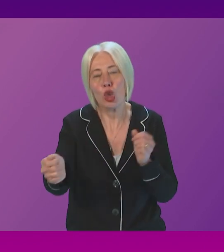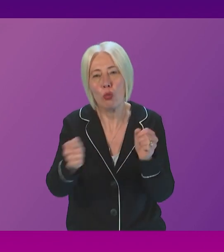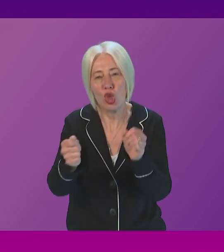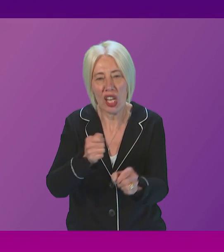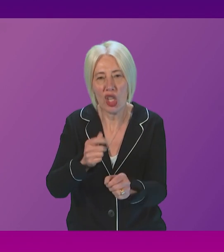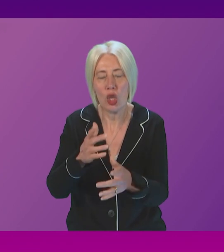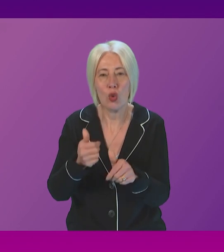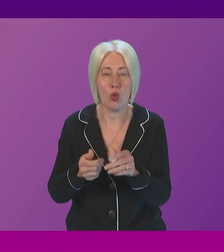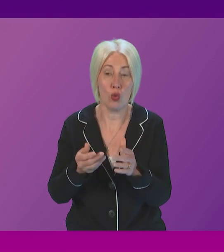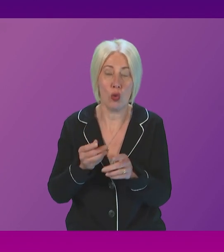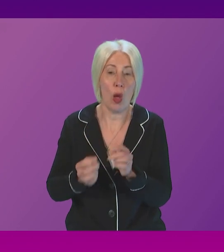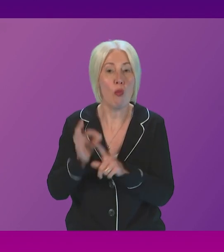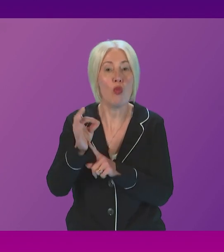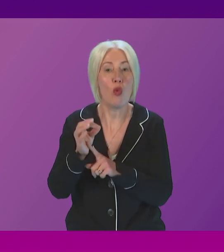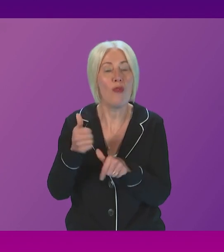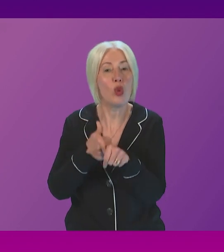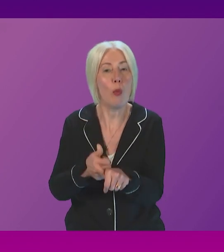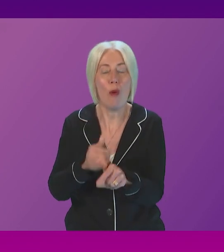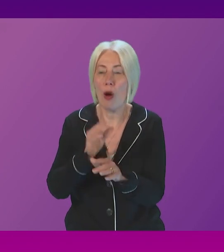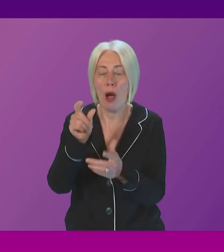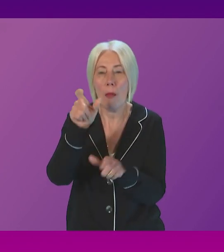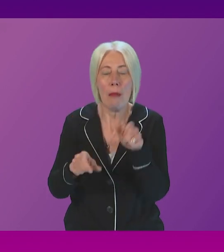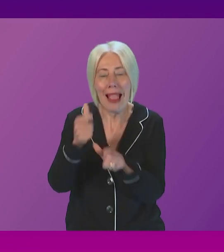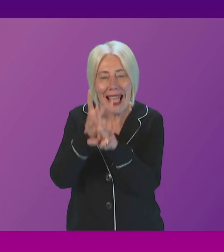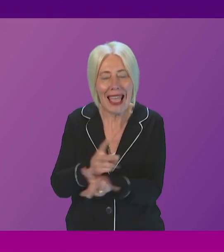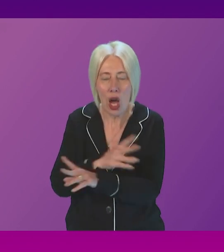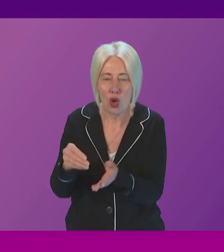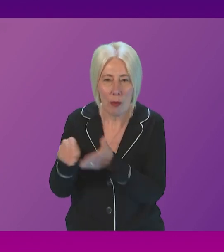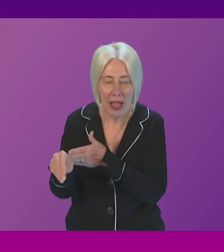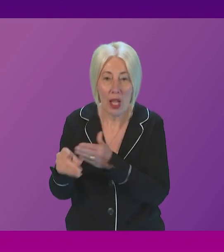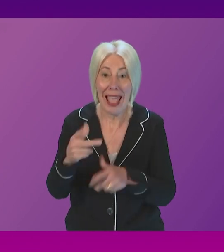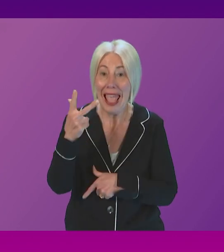for our unpaid carers. We are investing £88 million per year in local carers support and